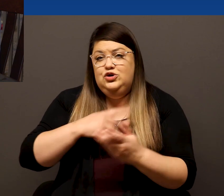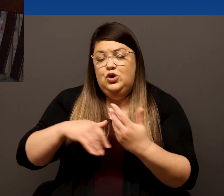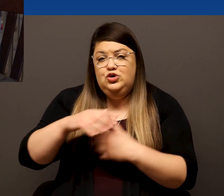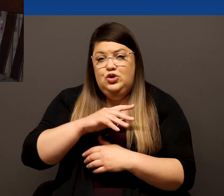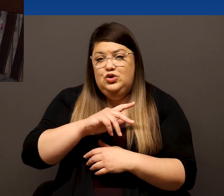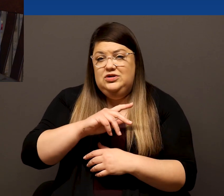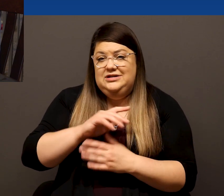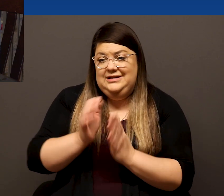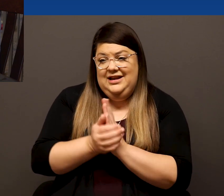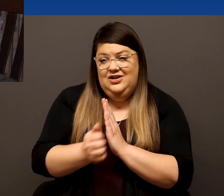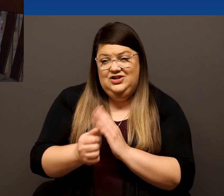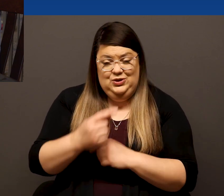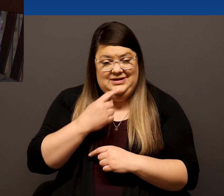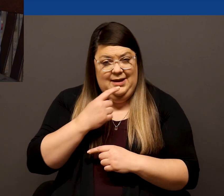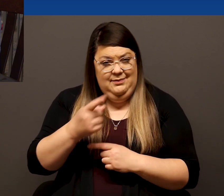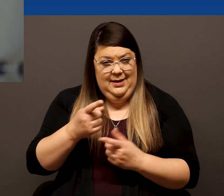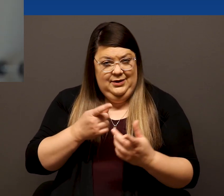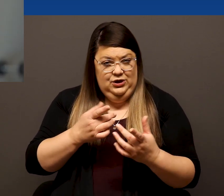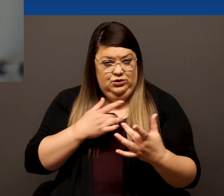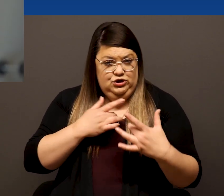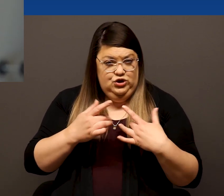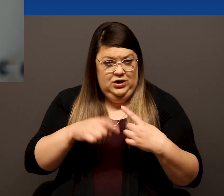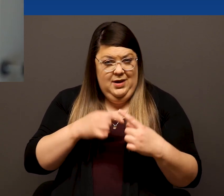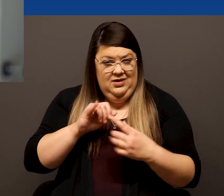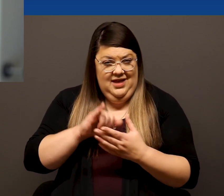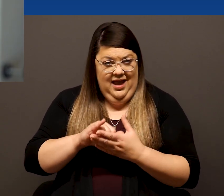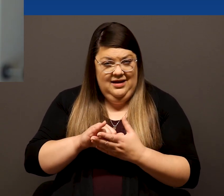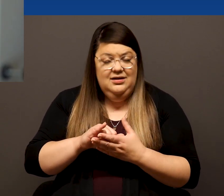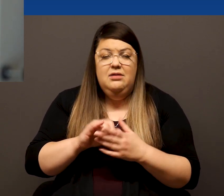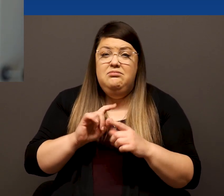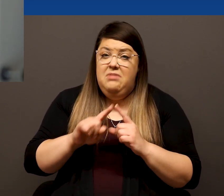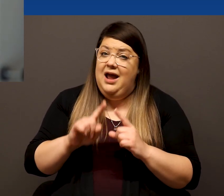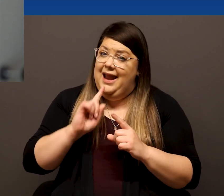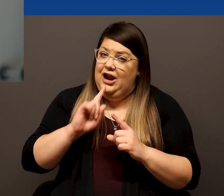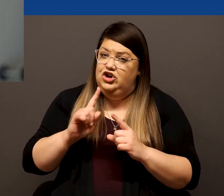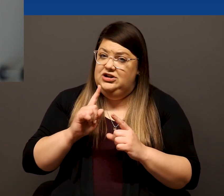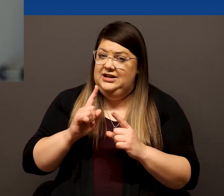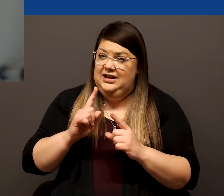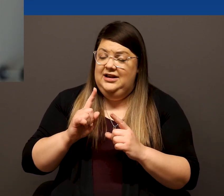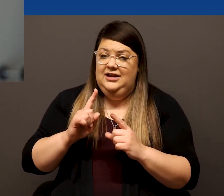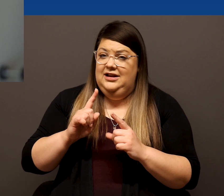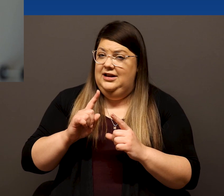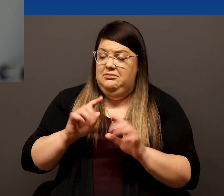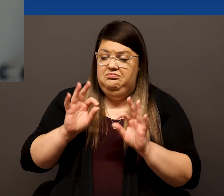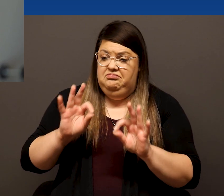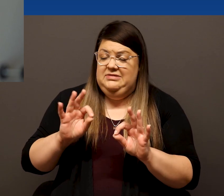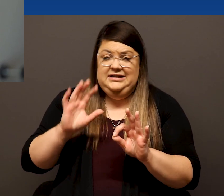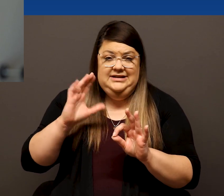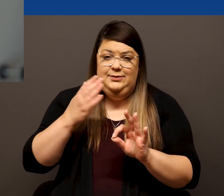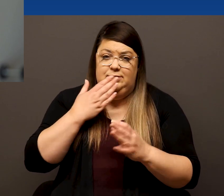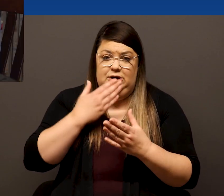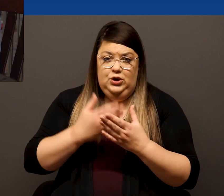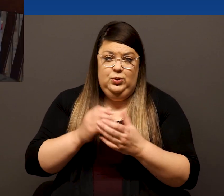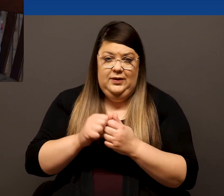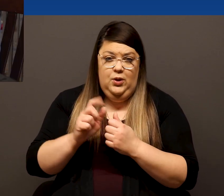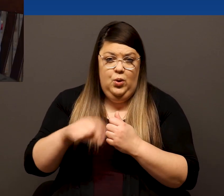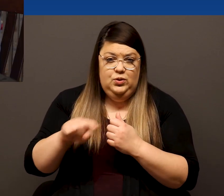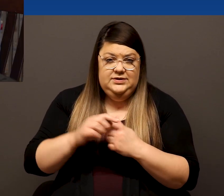even though you said that those were some concerns when you spoke with your pediatrician, he actually seems to be doing fairly well with those.